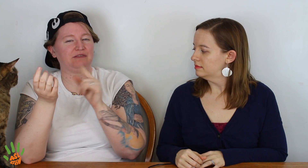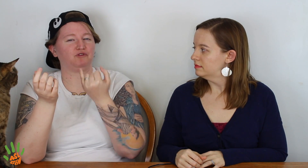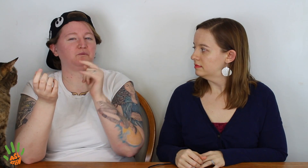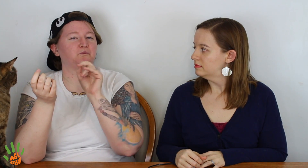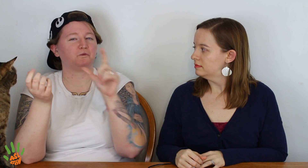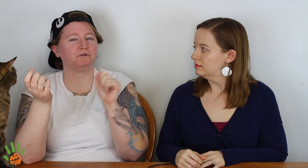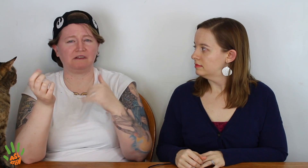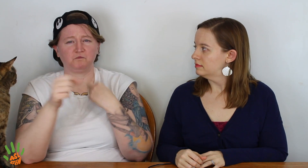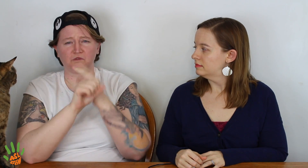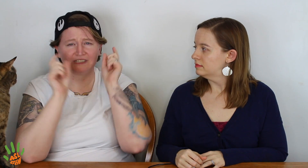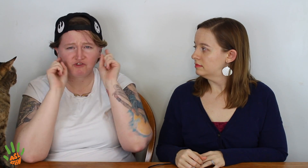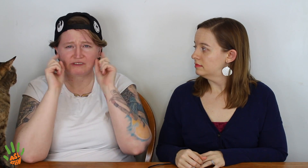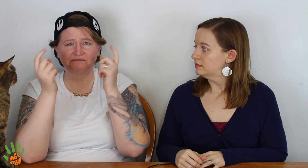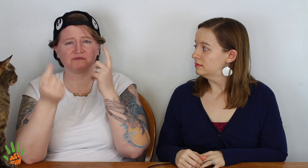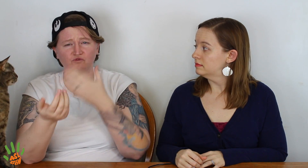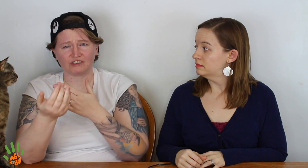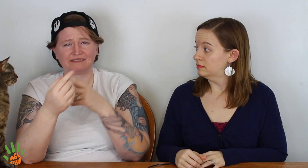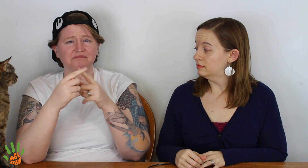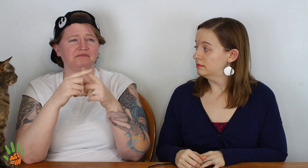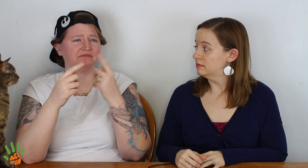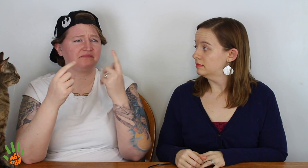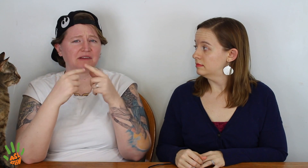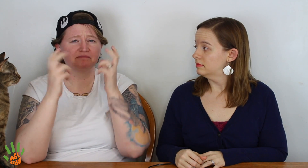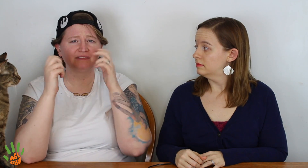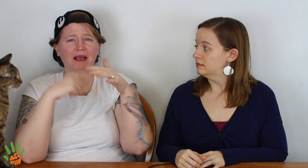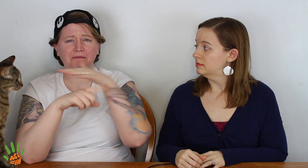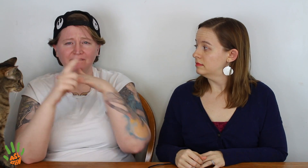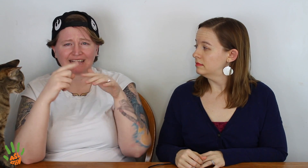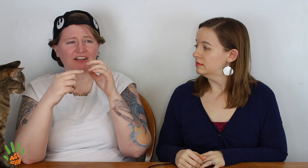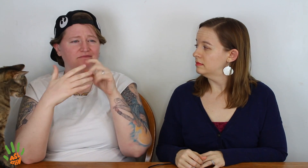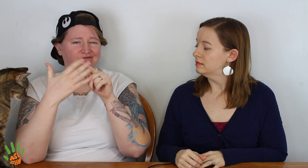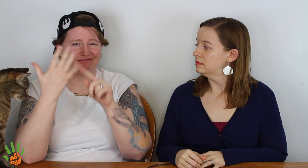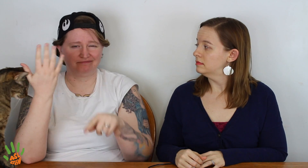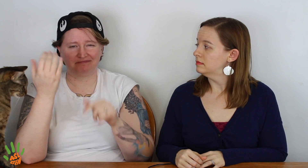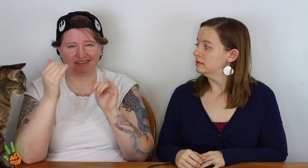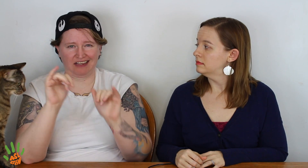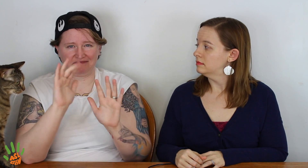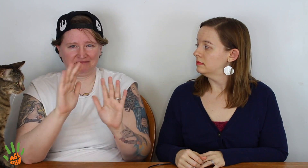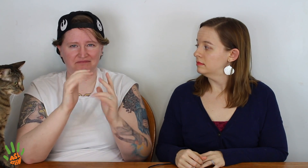So, it's really just a tool. I have hearing aids. I use them for music, for environmental sounds, things like that.